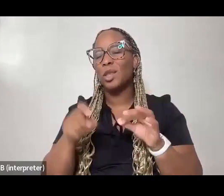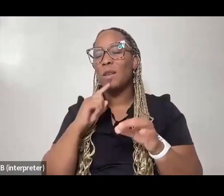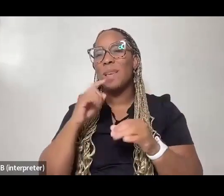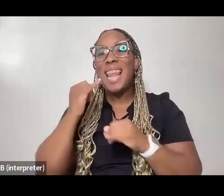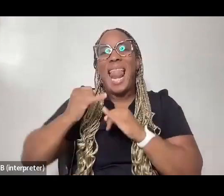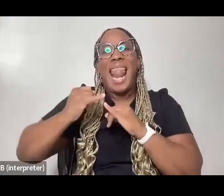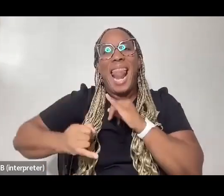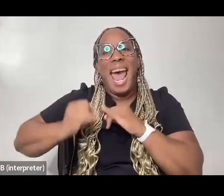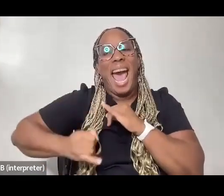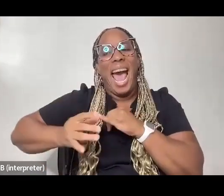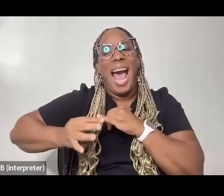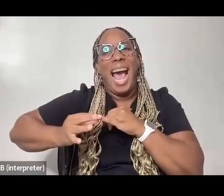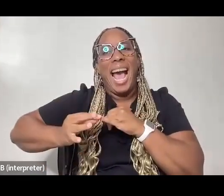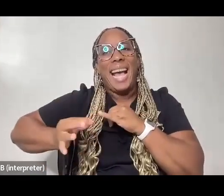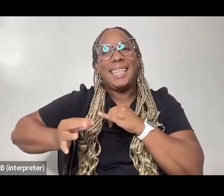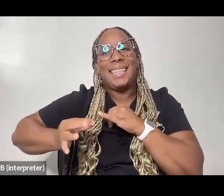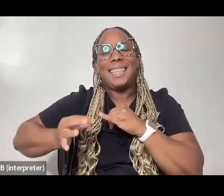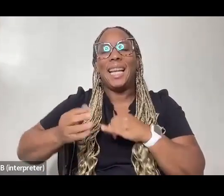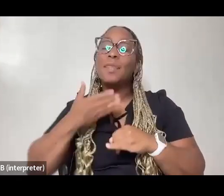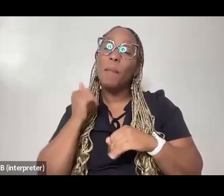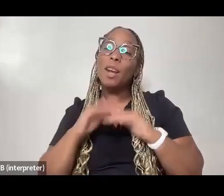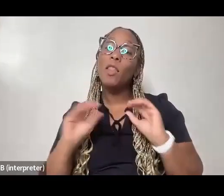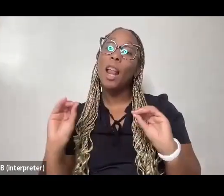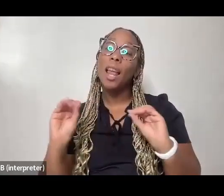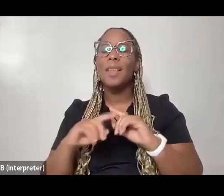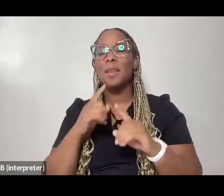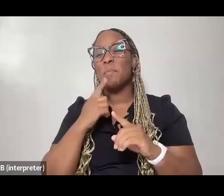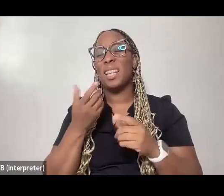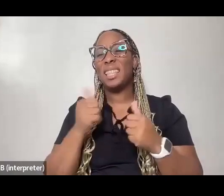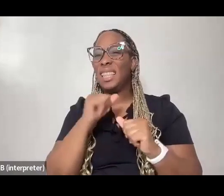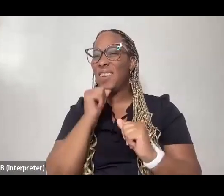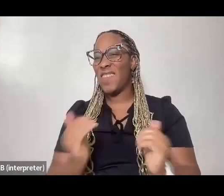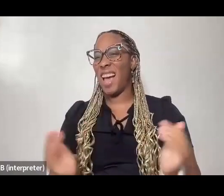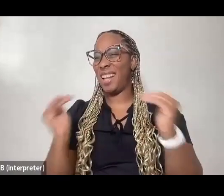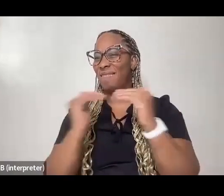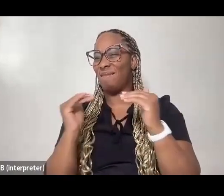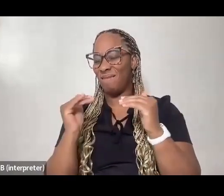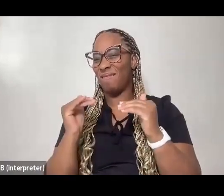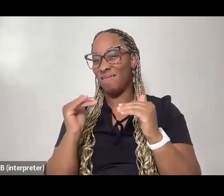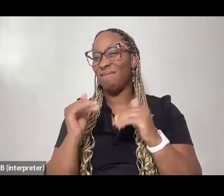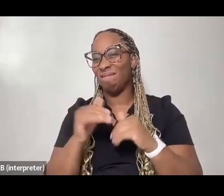It is better than nothing, but they are still not as good as I really would like them to be. But hopefully they will start